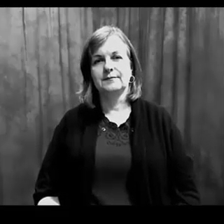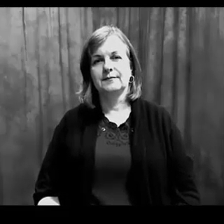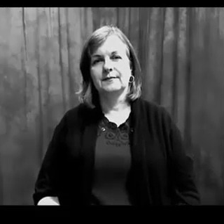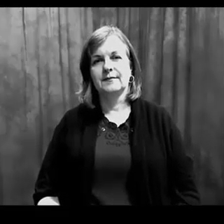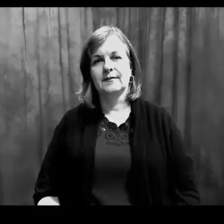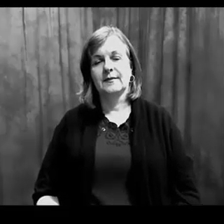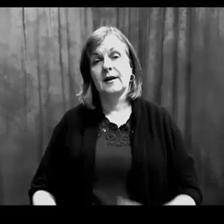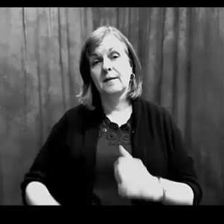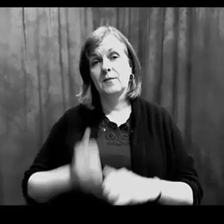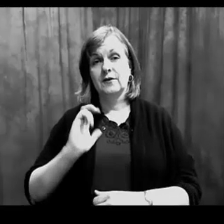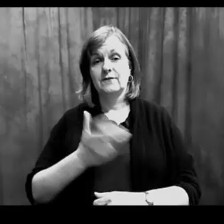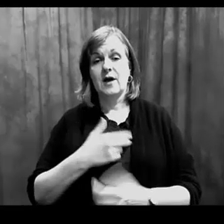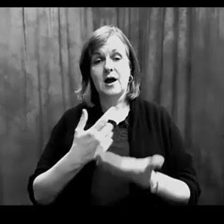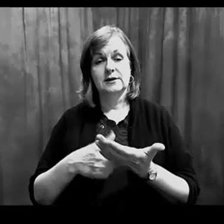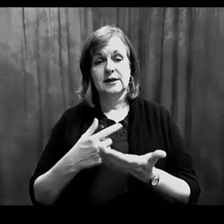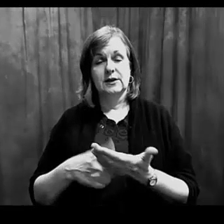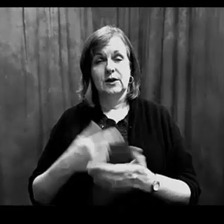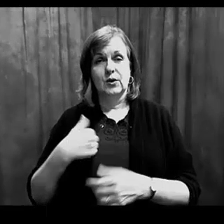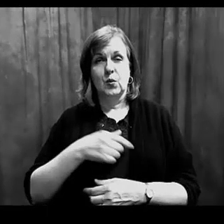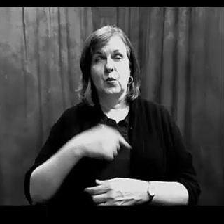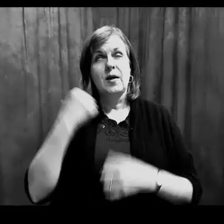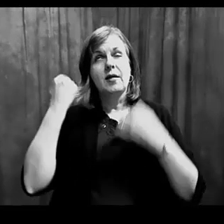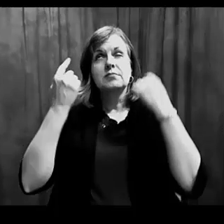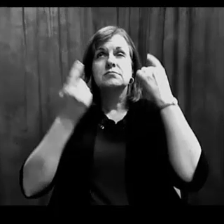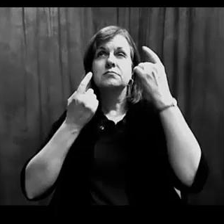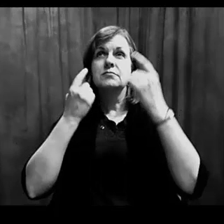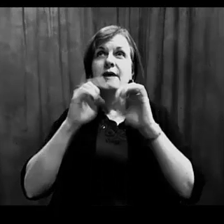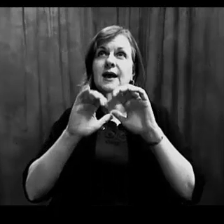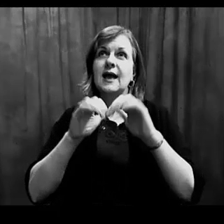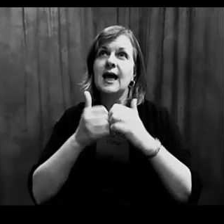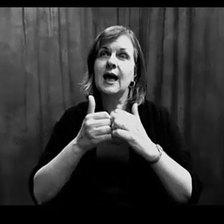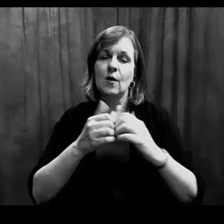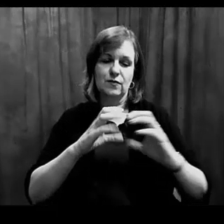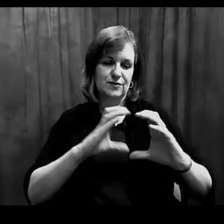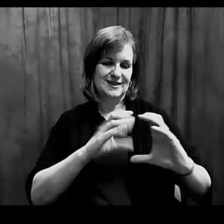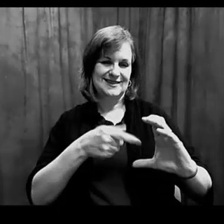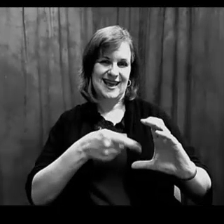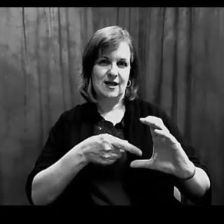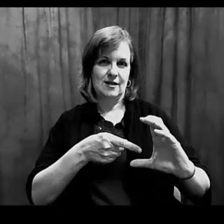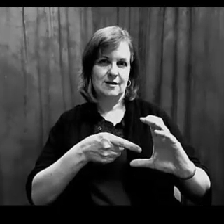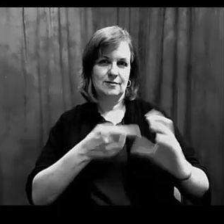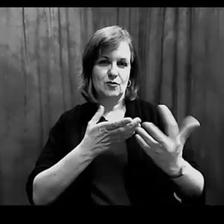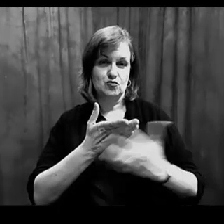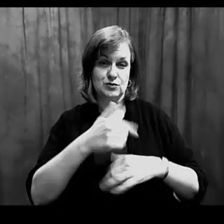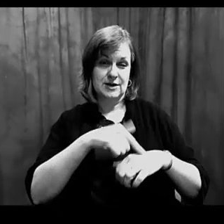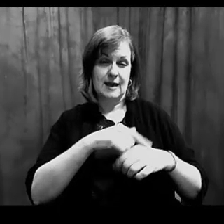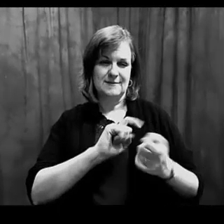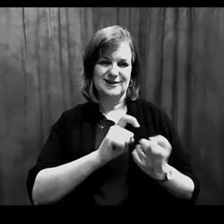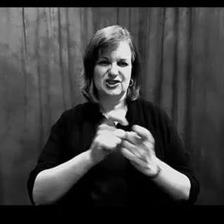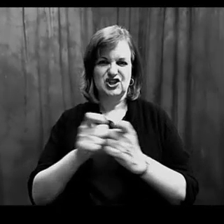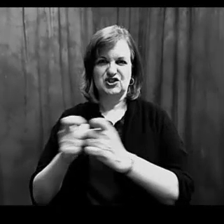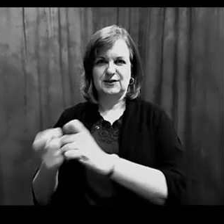so we will spend much of our discussions thinking about how a cell is changing